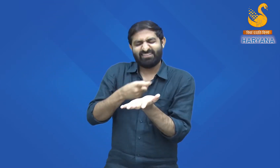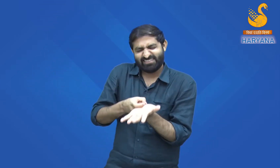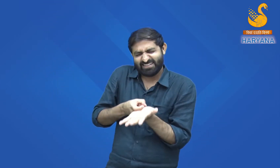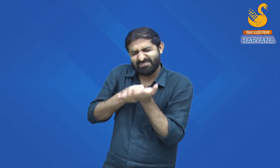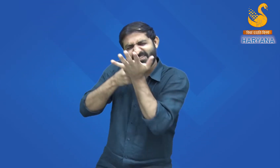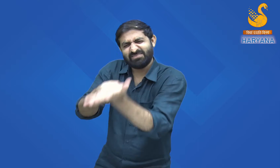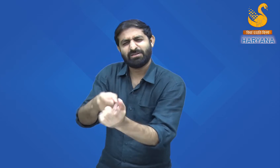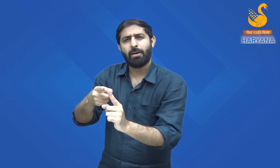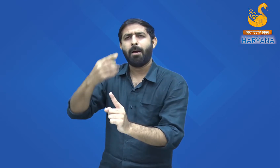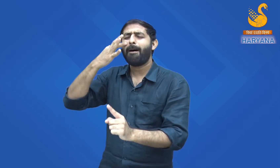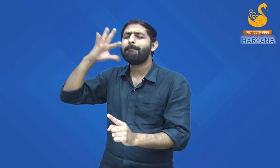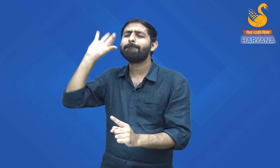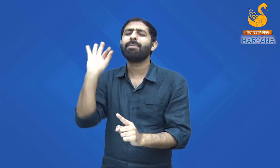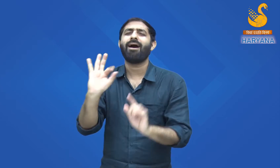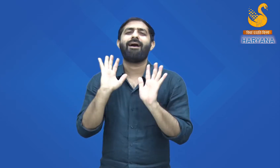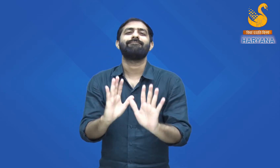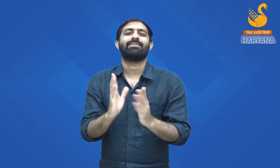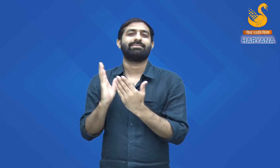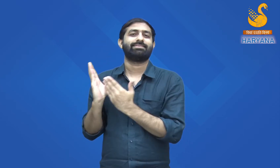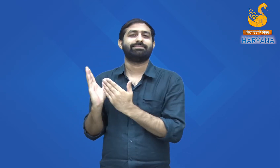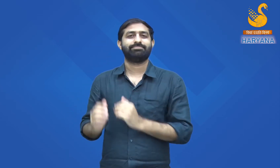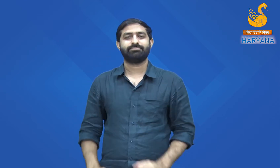That is why people respect them and they are very important for us.